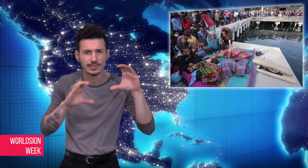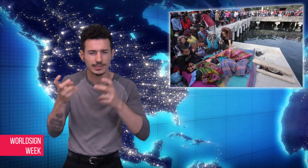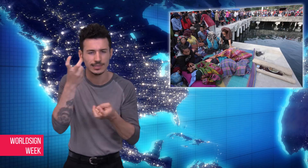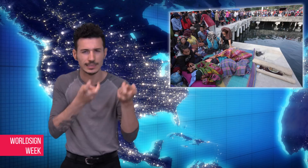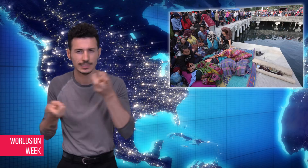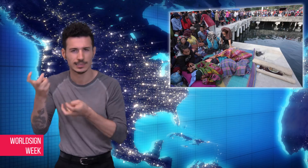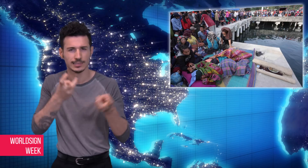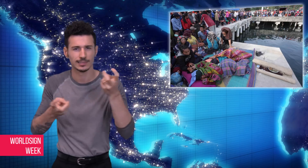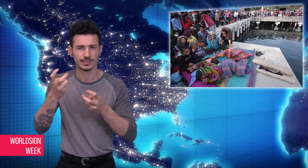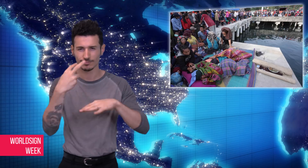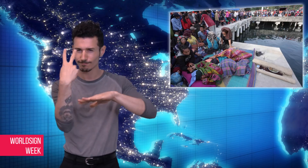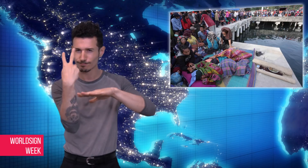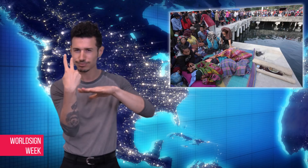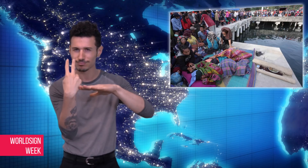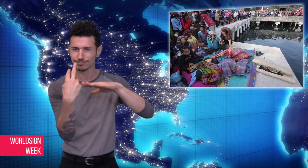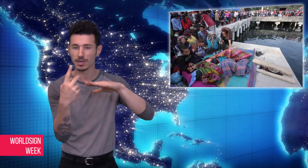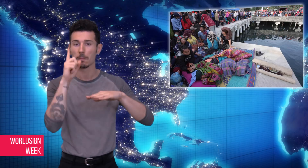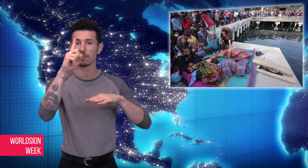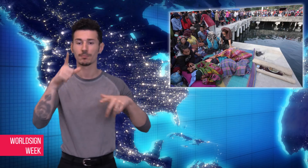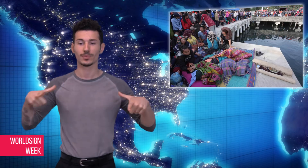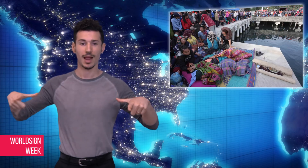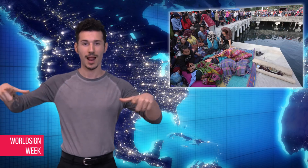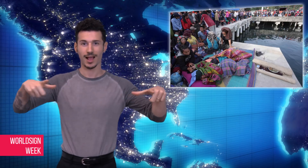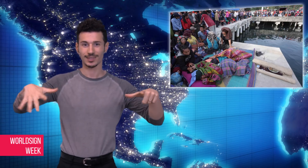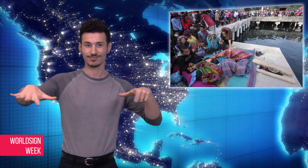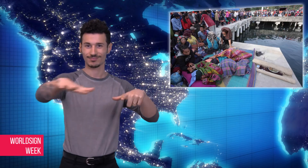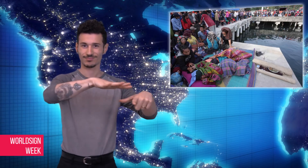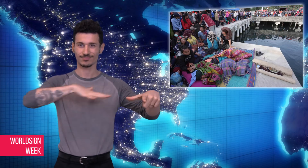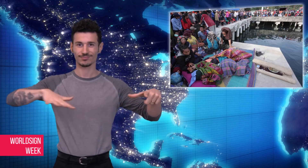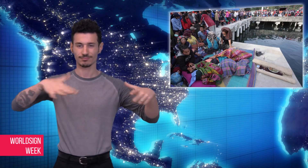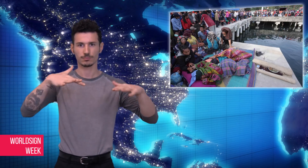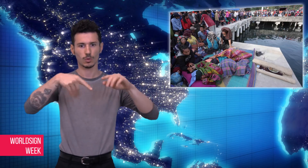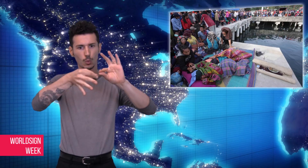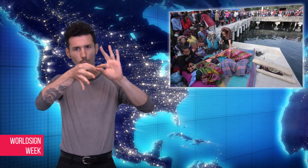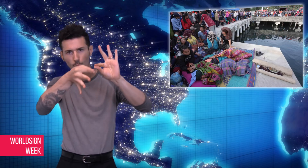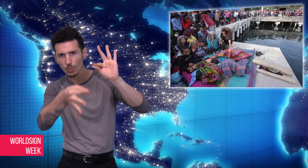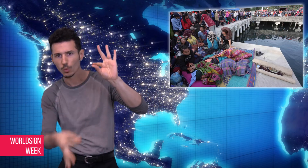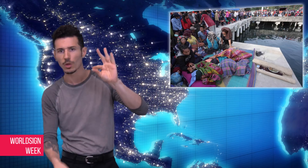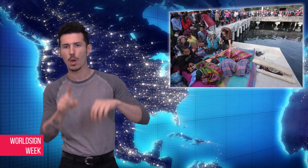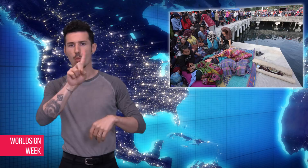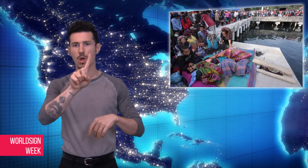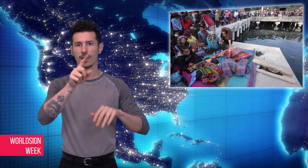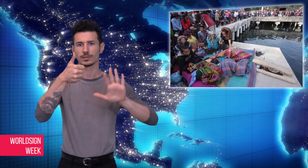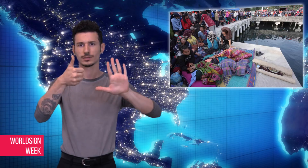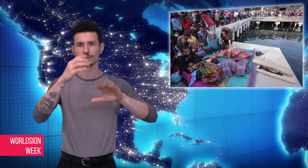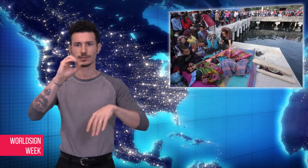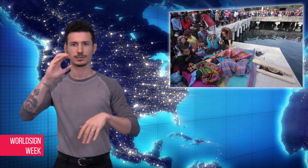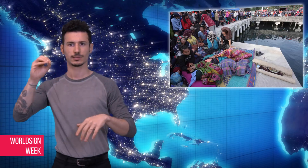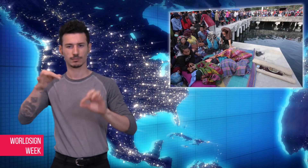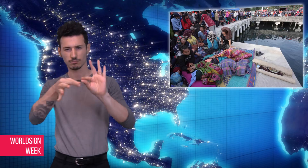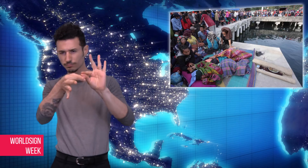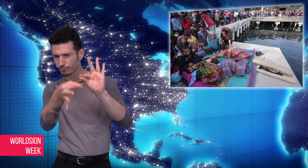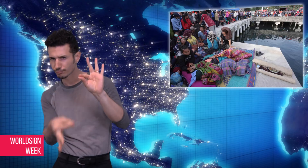feet deep but divers could only dive up to 160 feet deep. Many of the